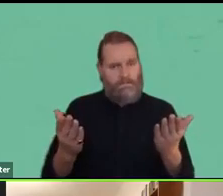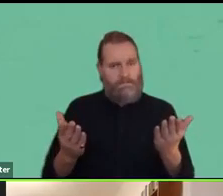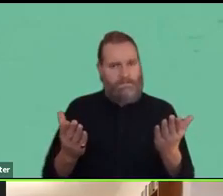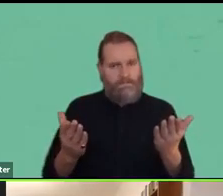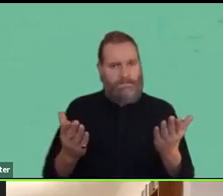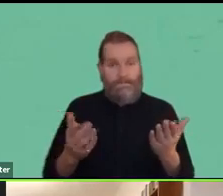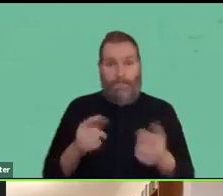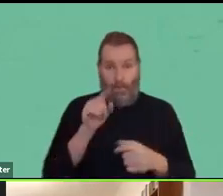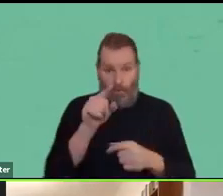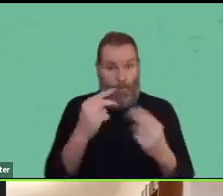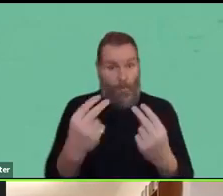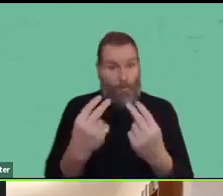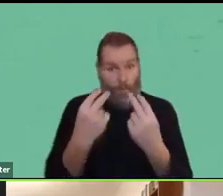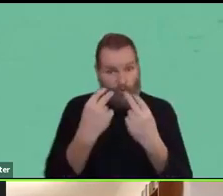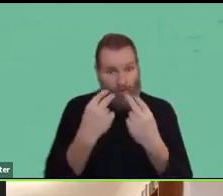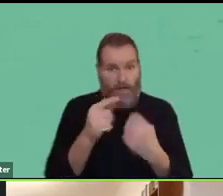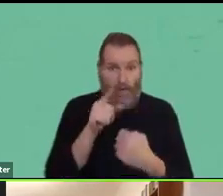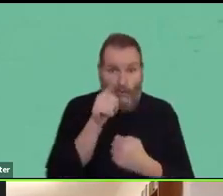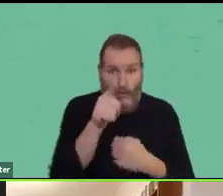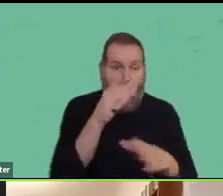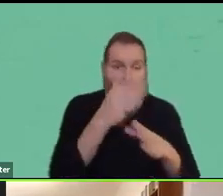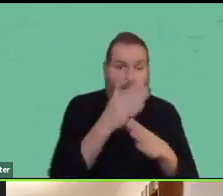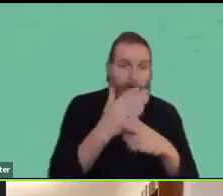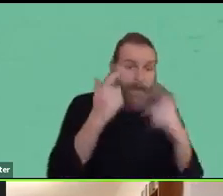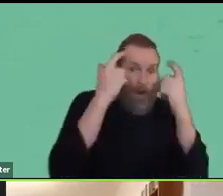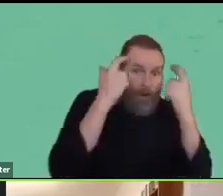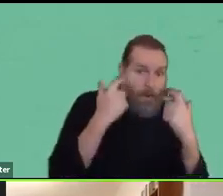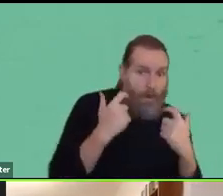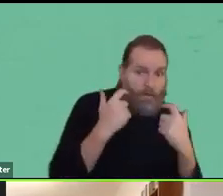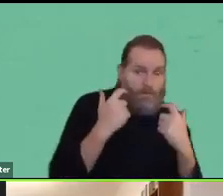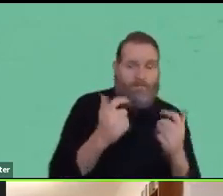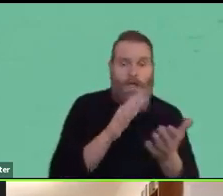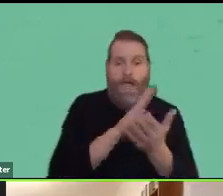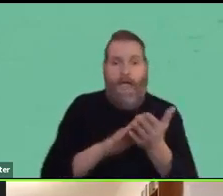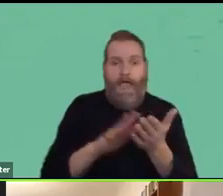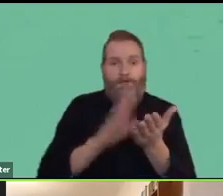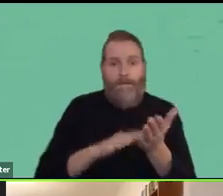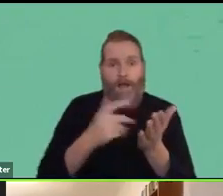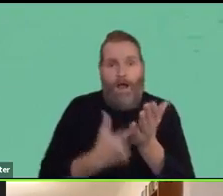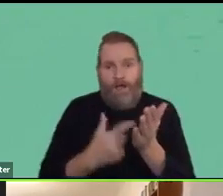this from the court service, from HMRC, DWP, from the Driving Standards Agency,